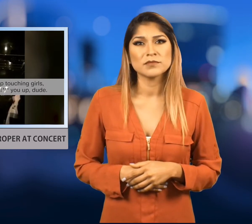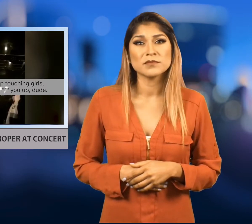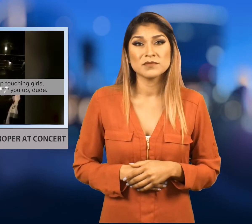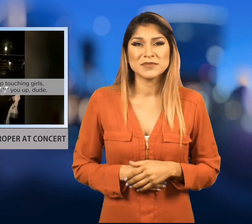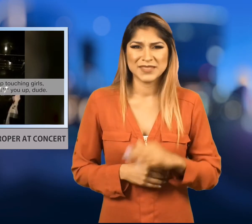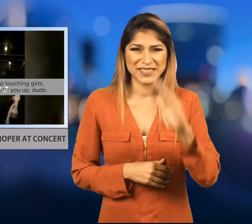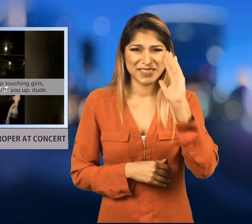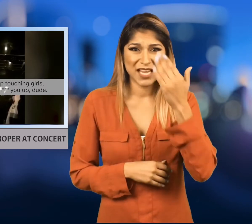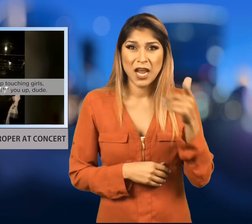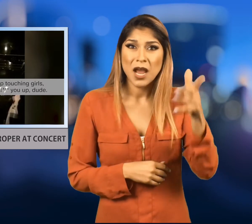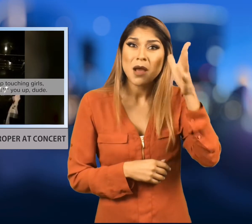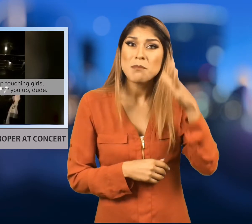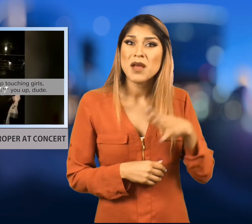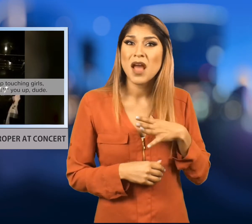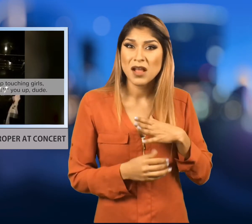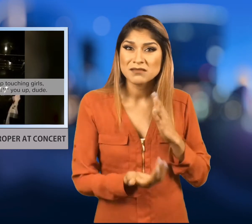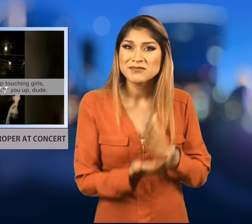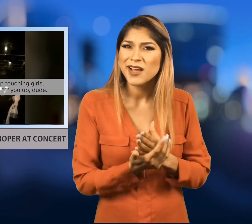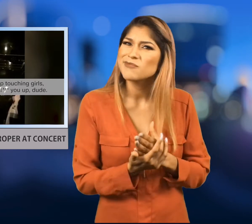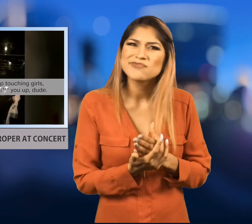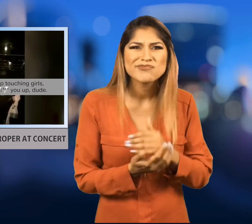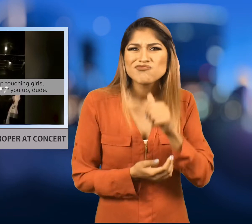Apparently the man did not stop.